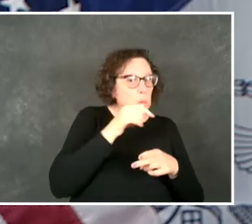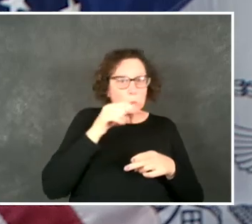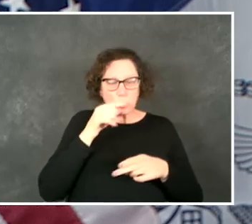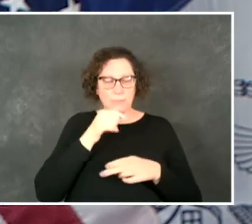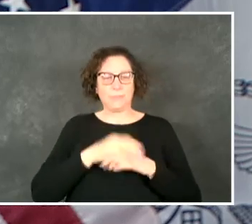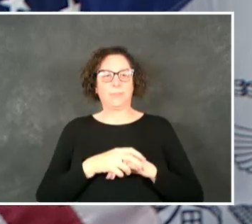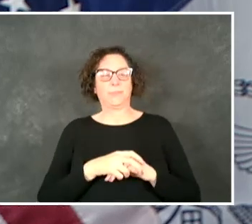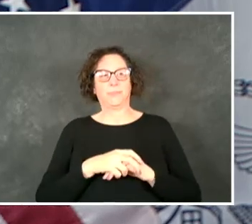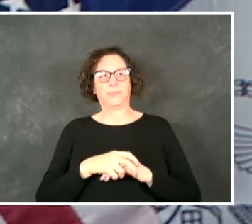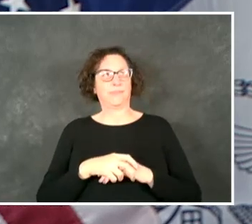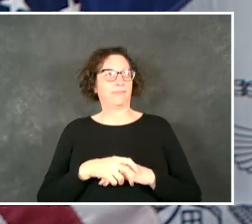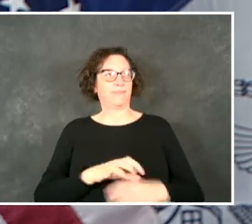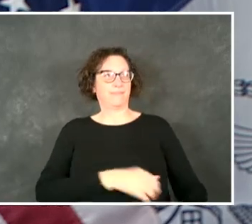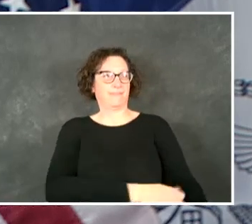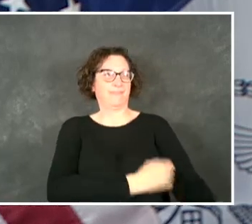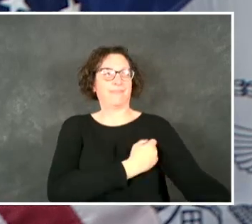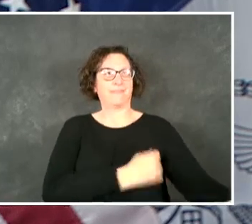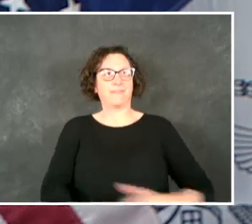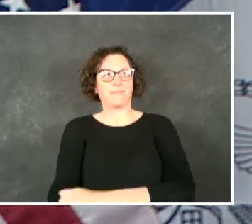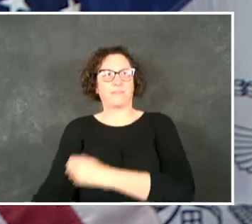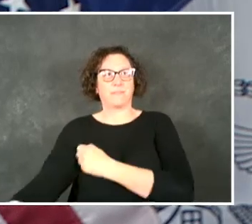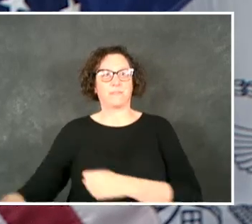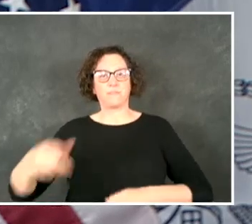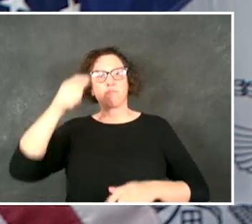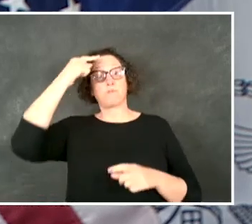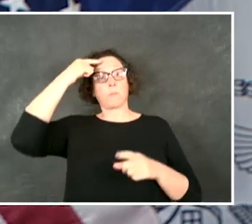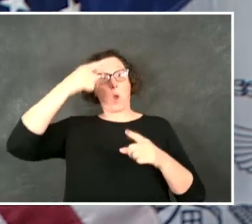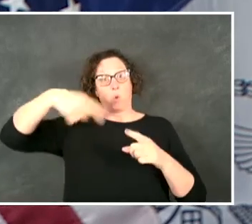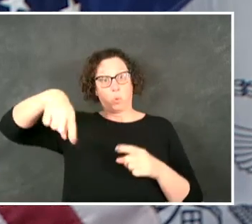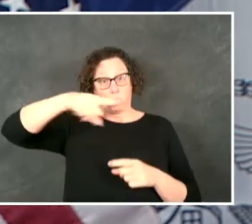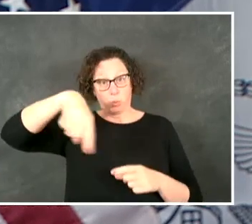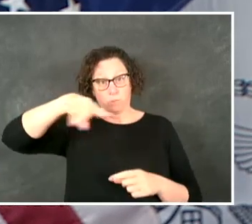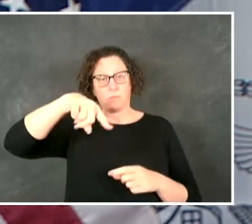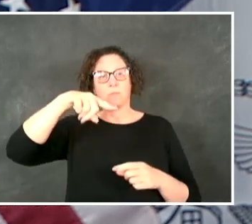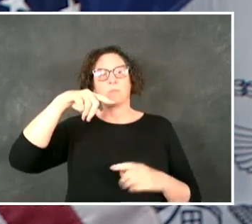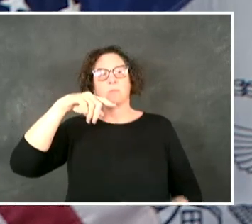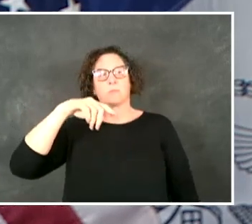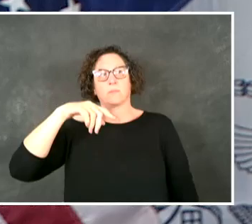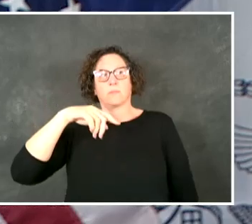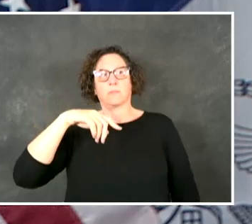MEDIA. TELL ME THE NAME AND THE